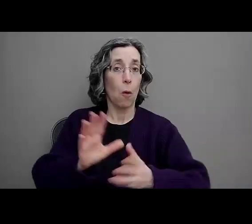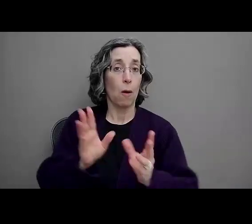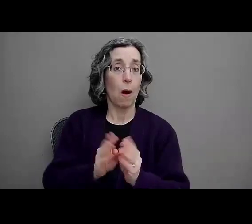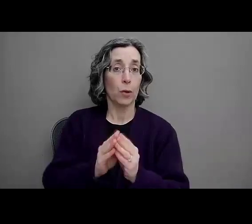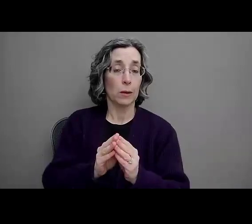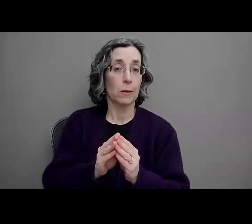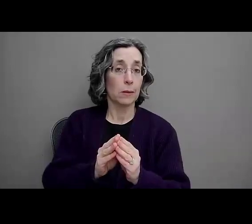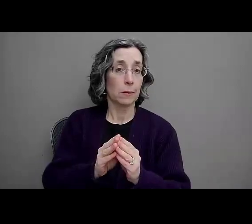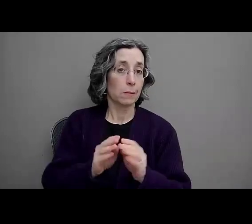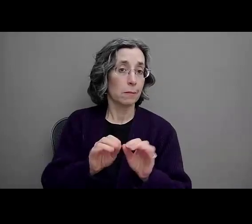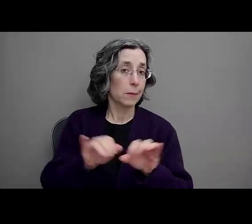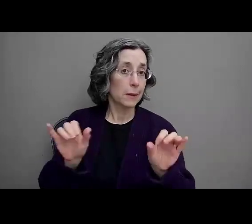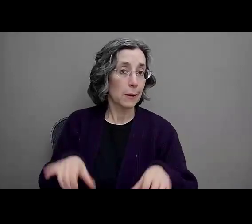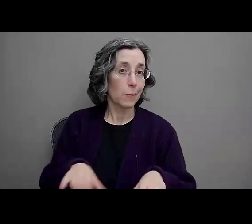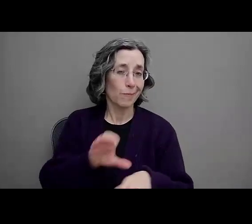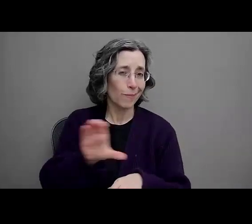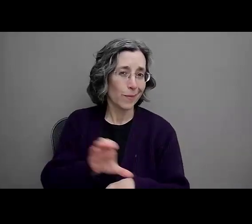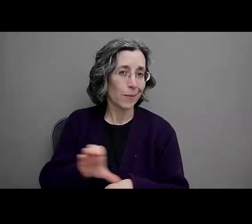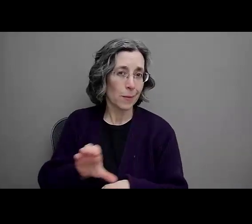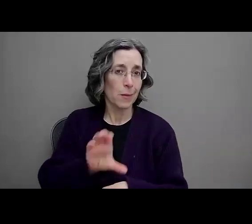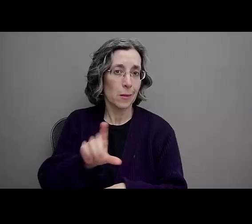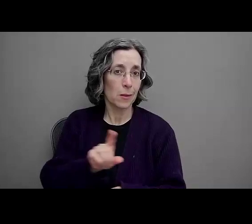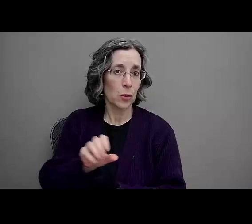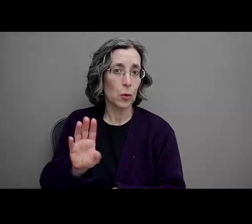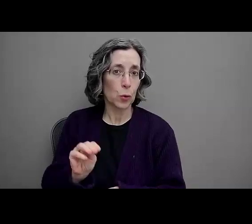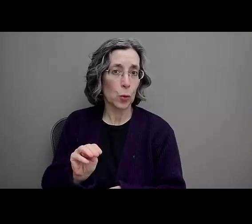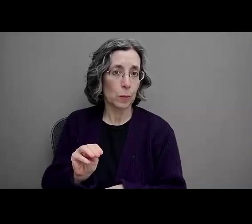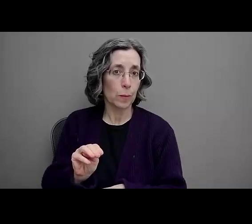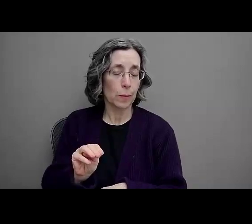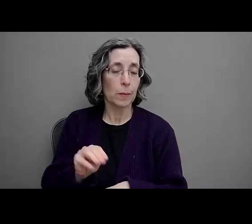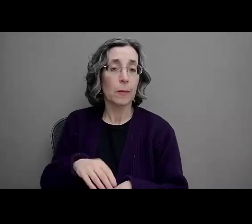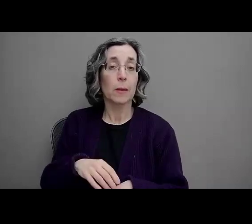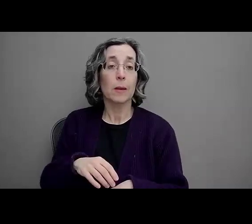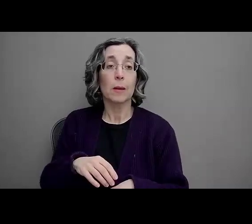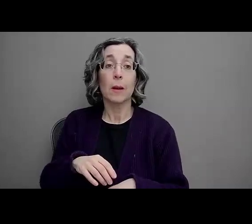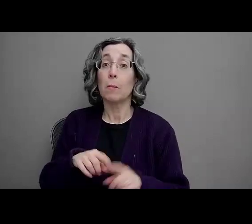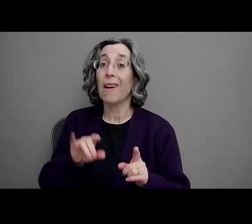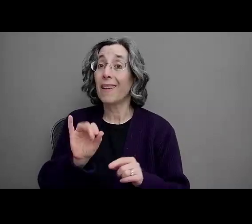a video conferencing platform. We are using Zoom this evening.